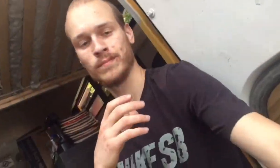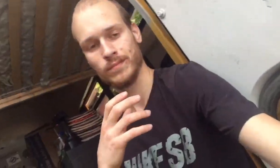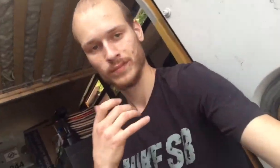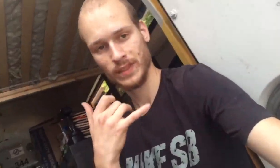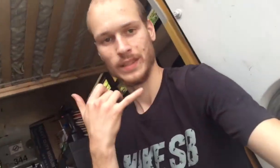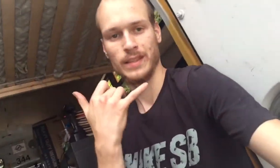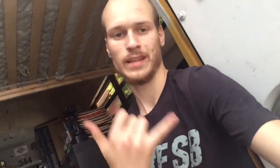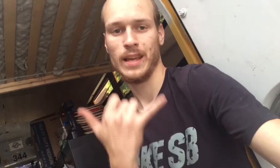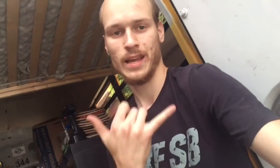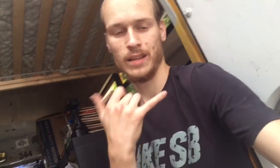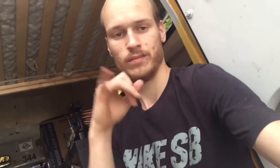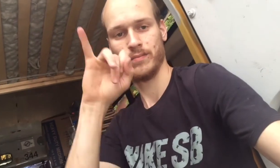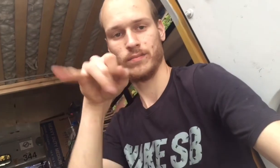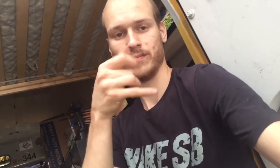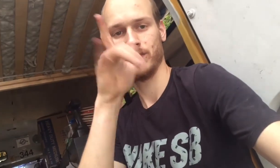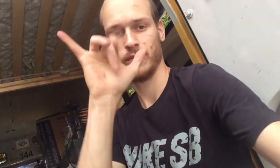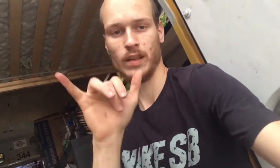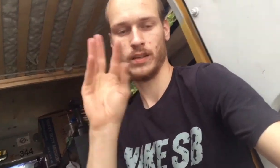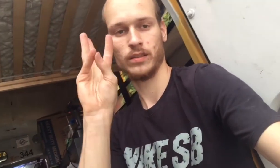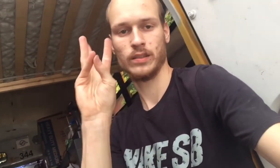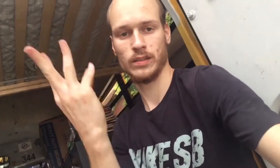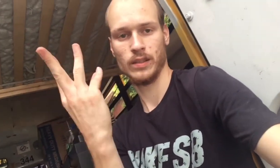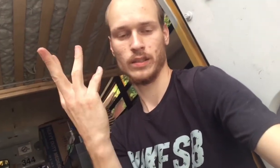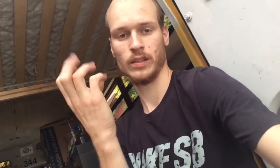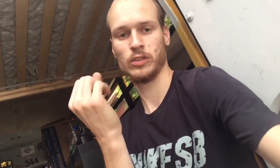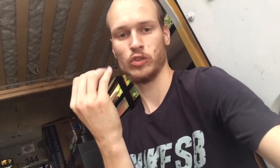So.. Today is July 6th